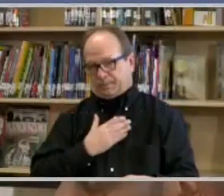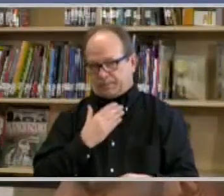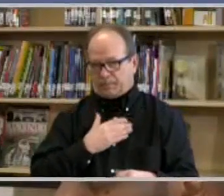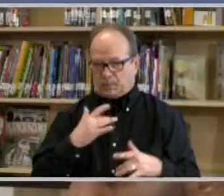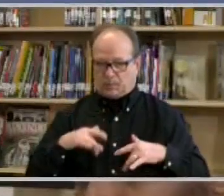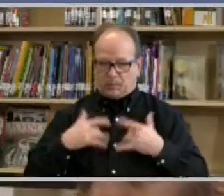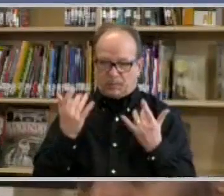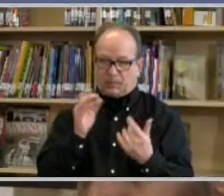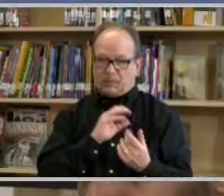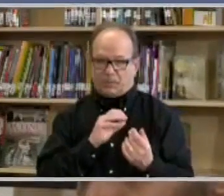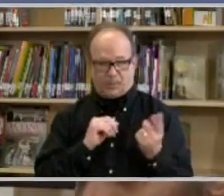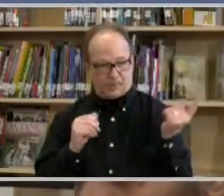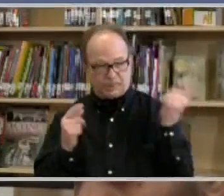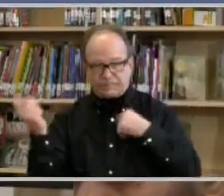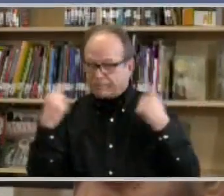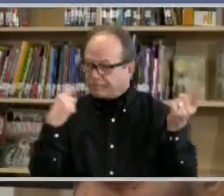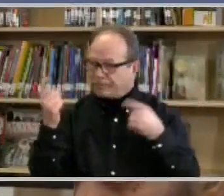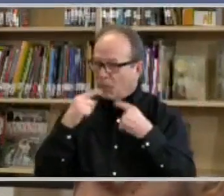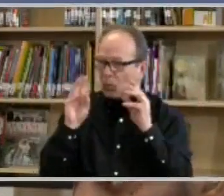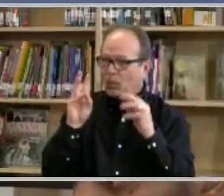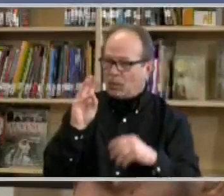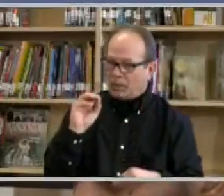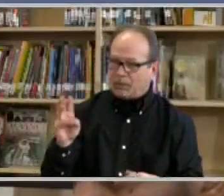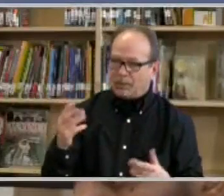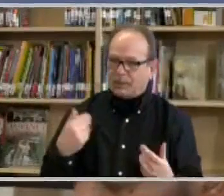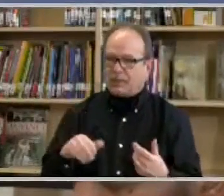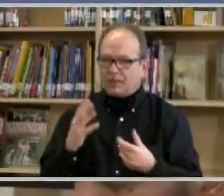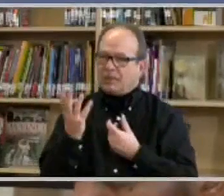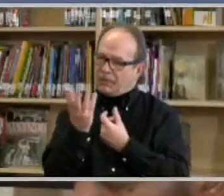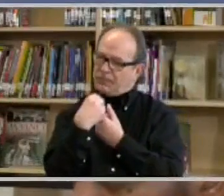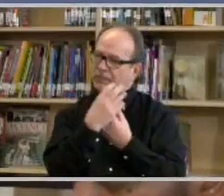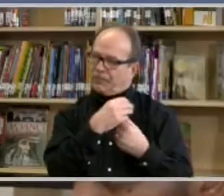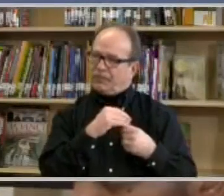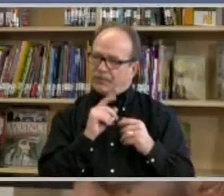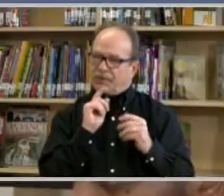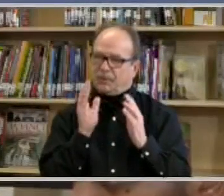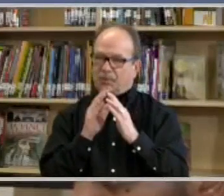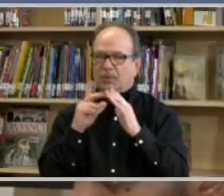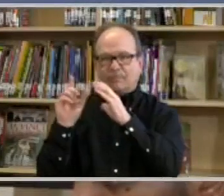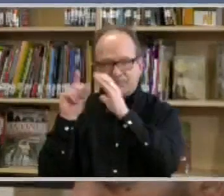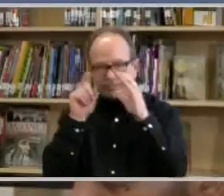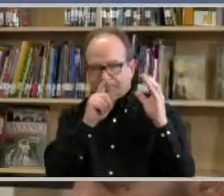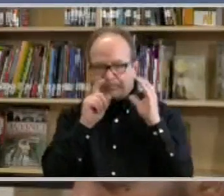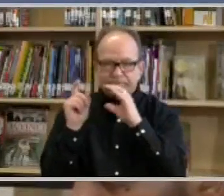A AN INVITE TO MPD AND WE WERE SO PLEASED THAT TAY CAME, THEY SHOWED UP. THEY DID COMNT NOT JUST TO